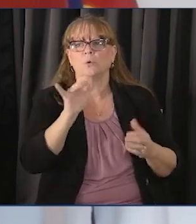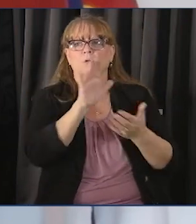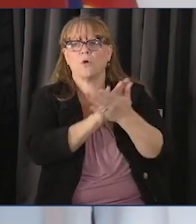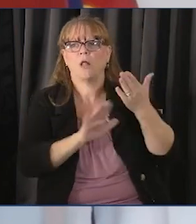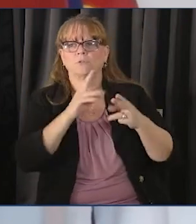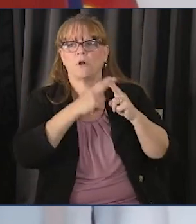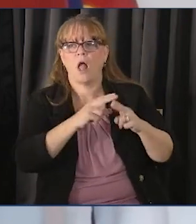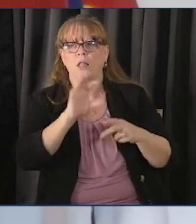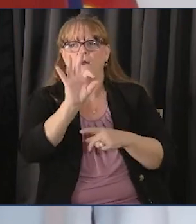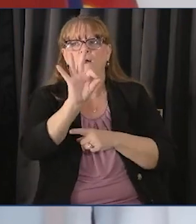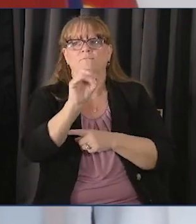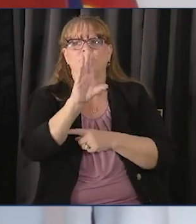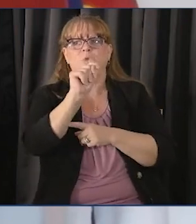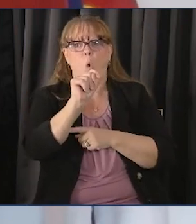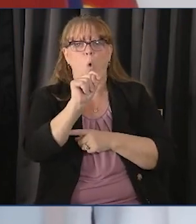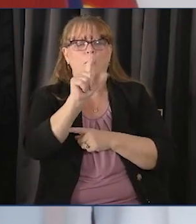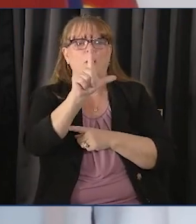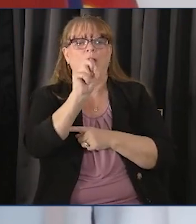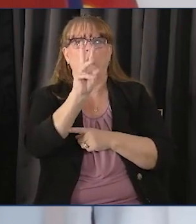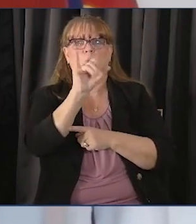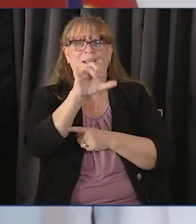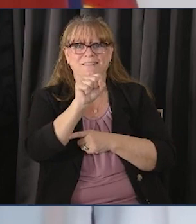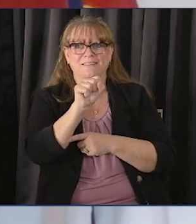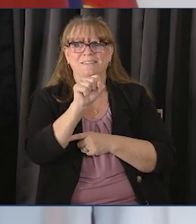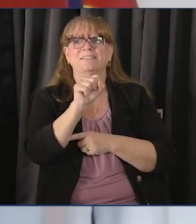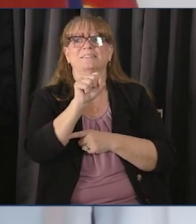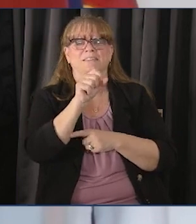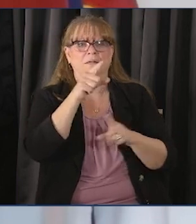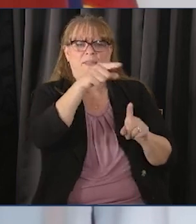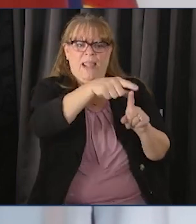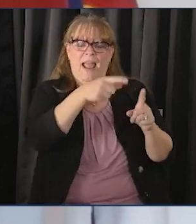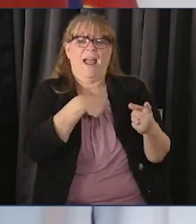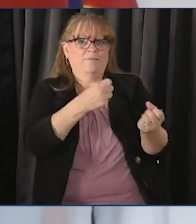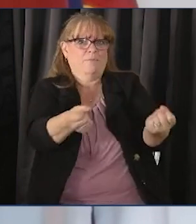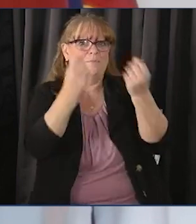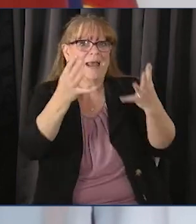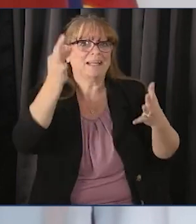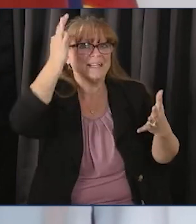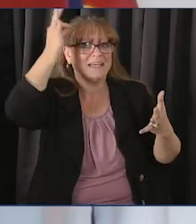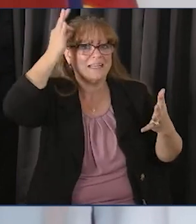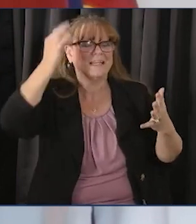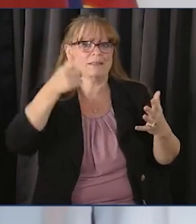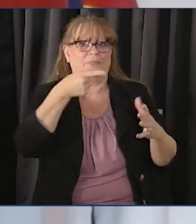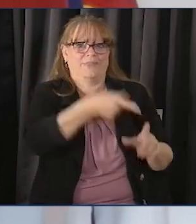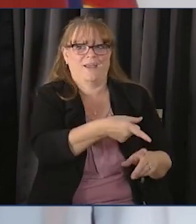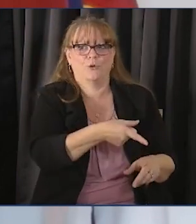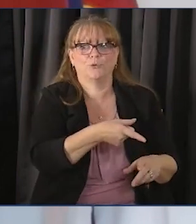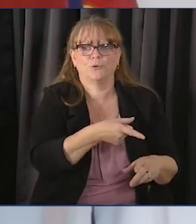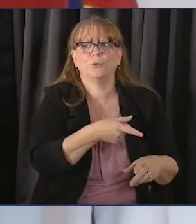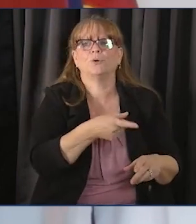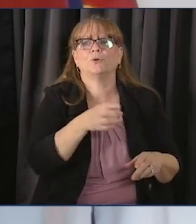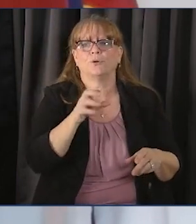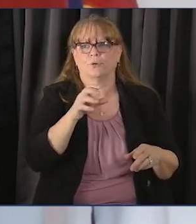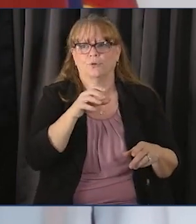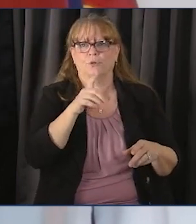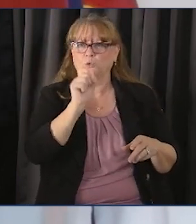Fort Lewis College, will that be a priority for higher education? Once they come back to in person learning starting in February?